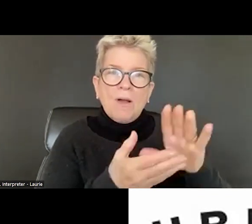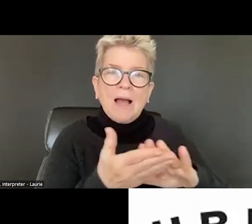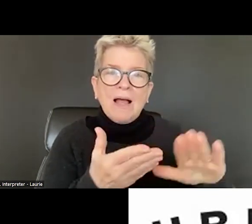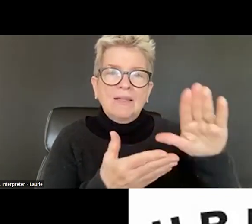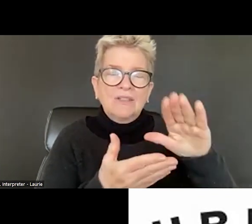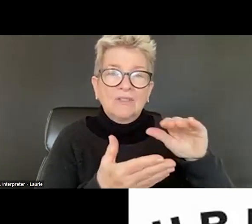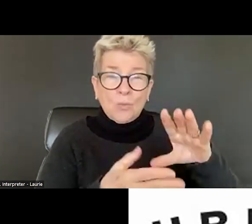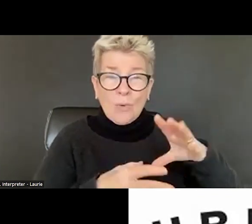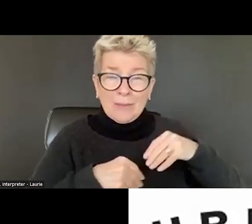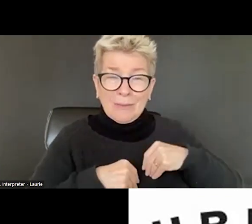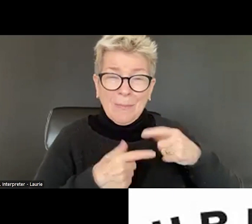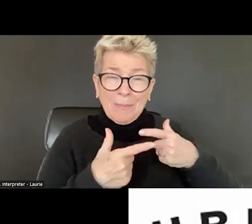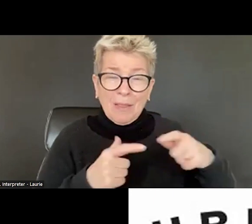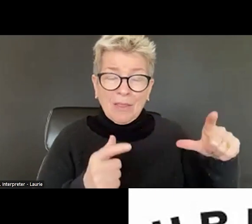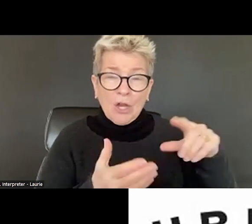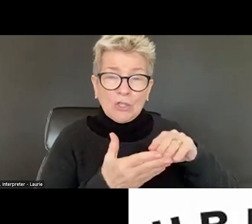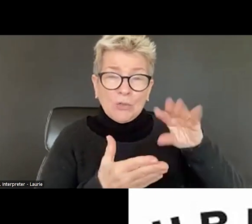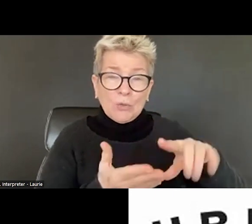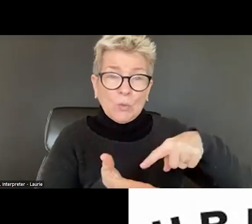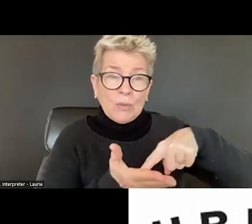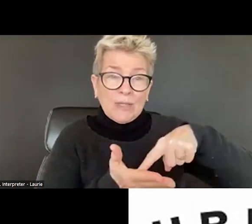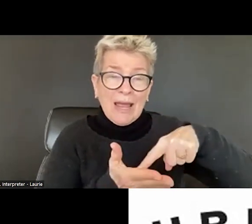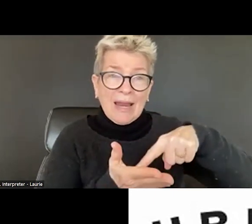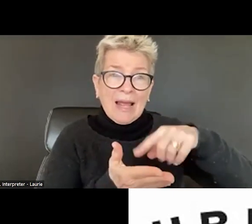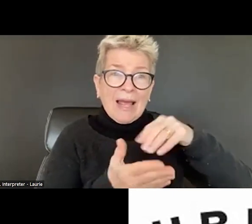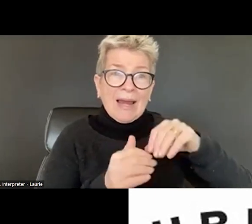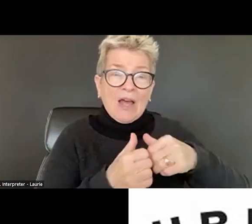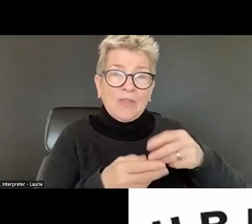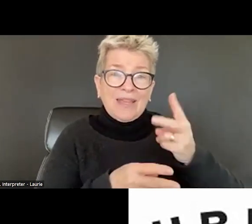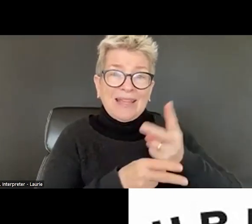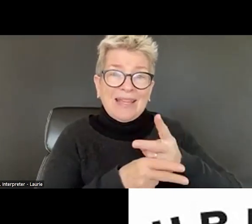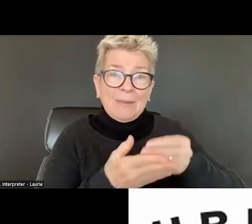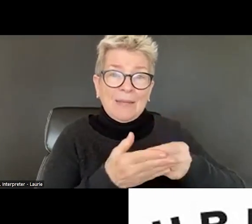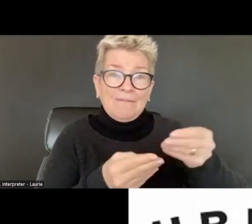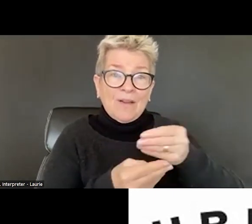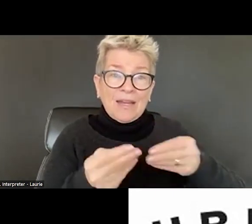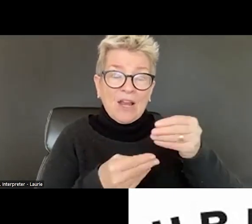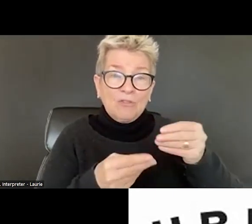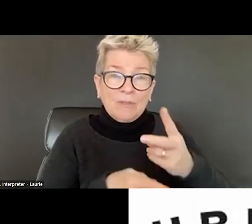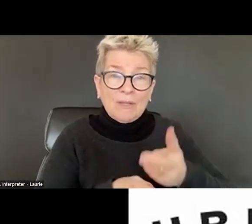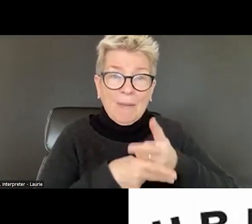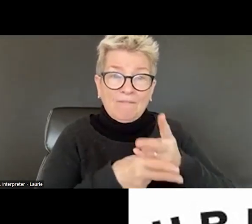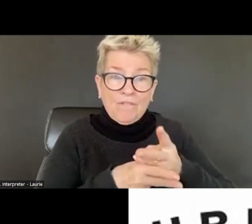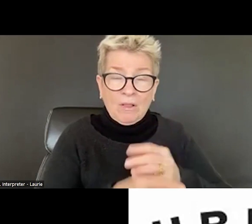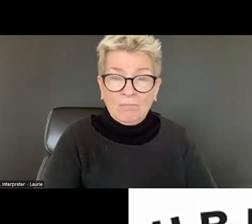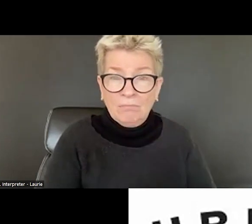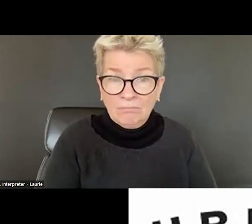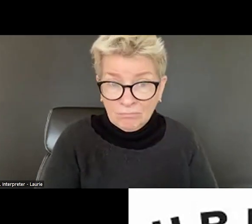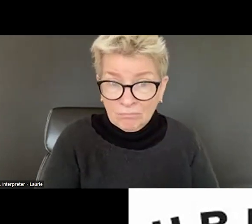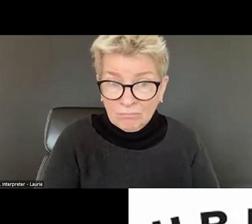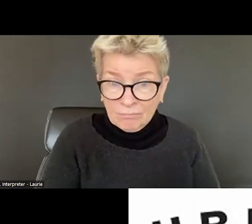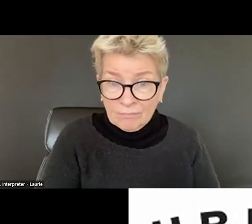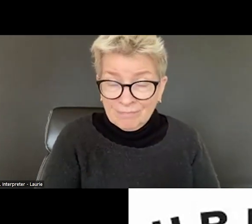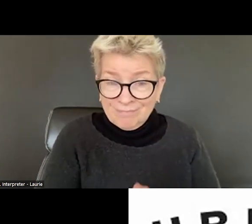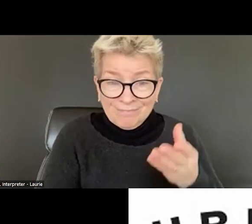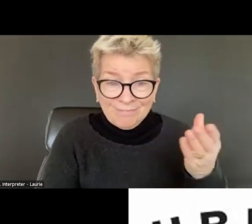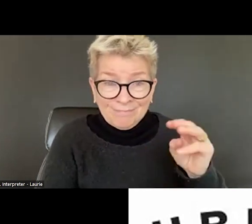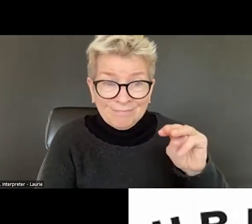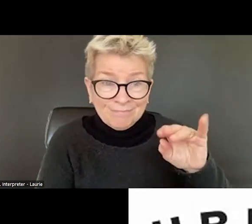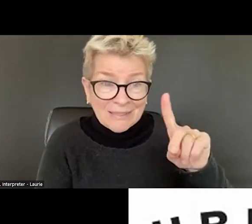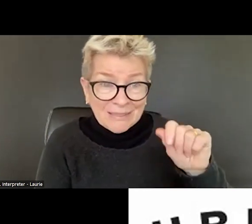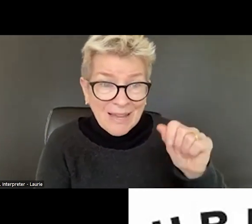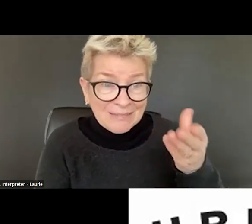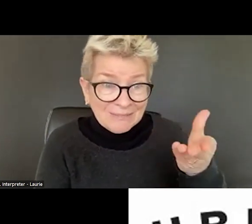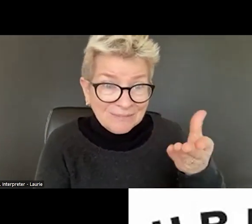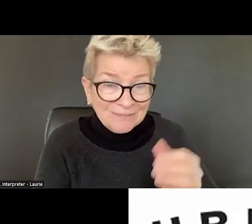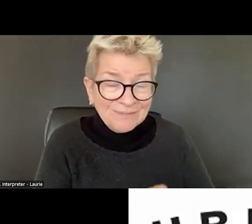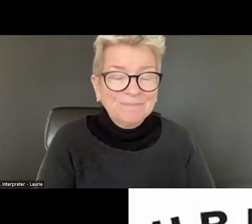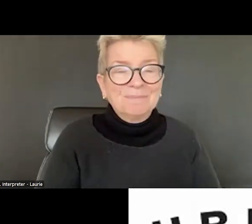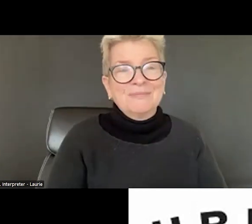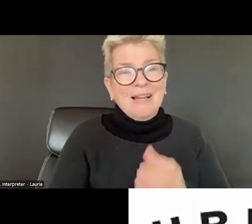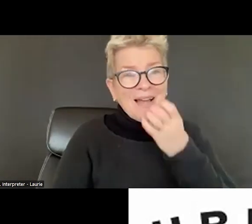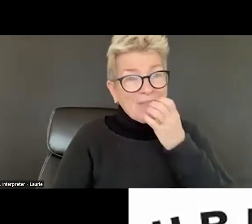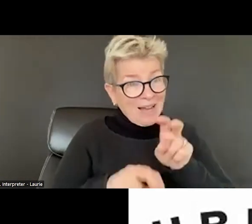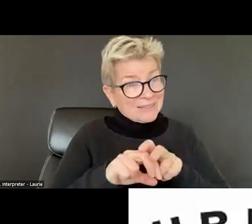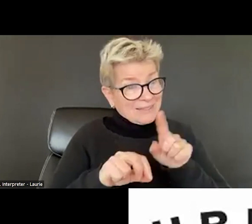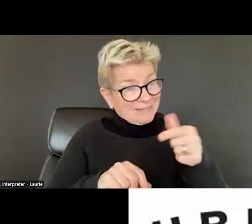mindful let's see minda do you have any I'm gonna call put you in the hot seat on that one yeah I I